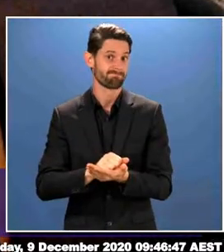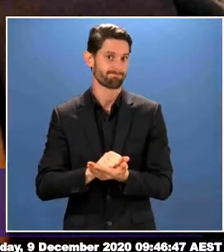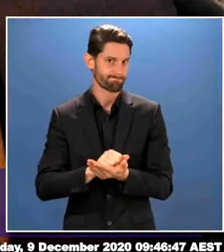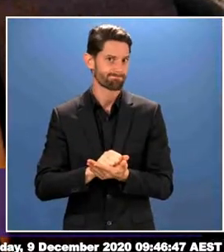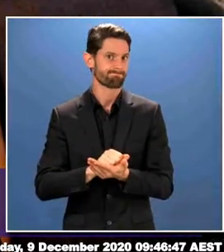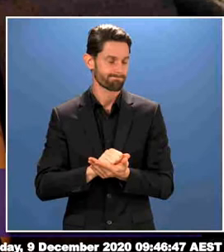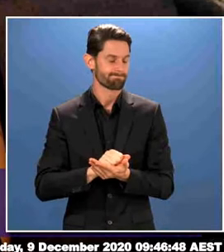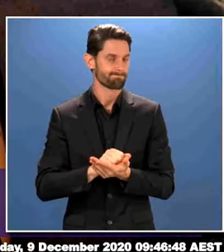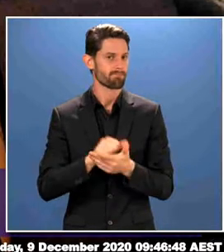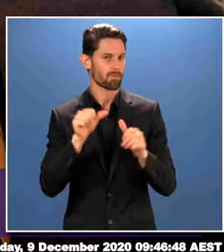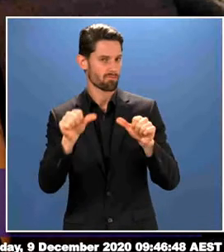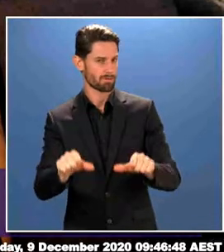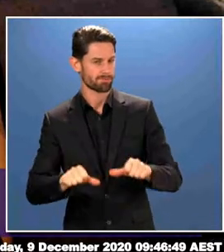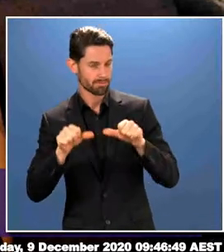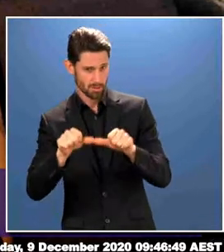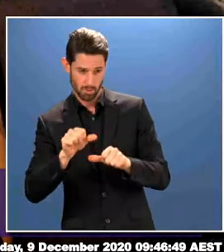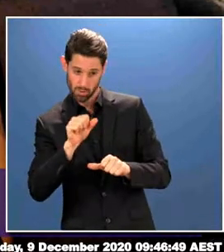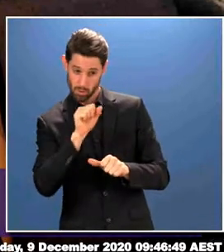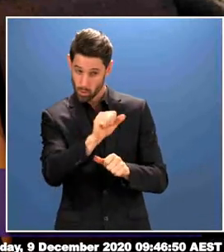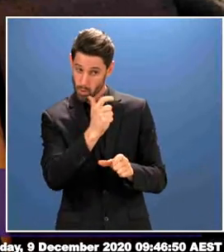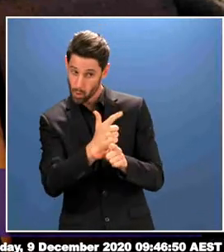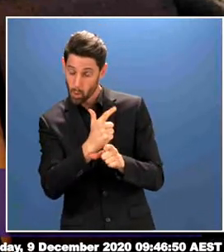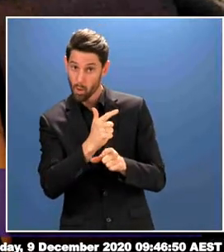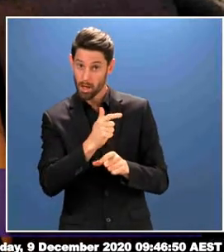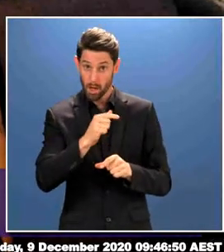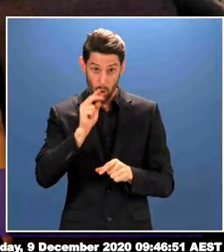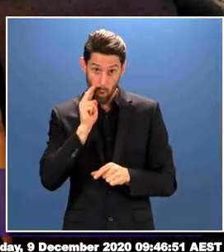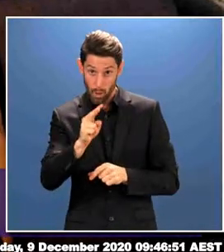I think from what you are saying, young people with disability at the